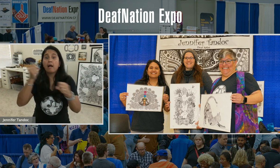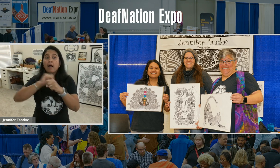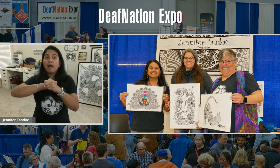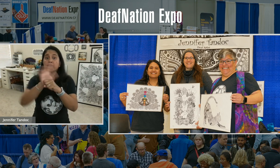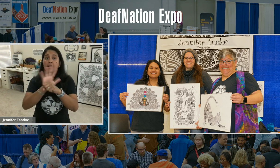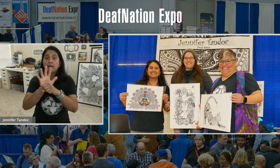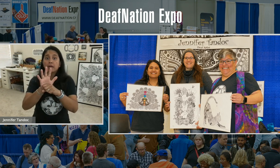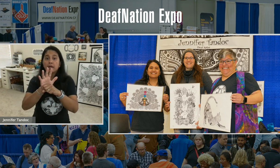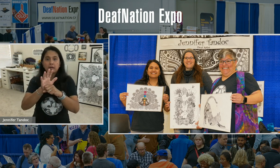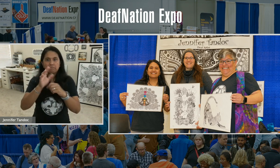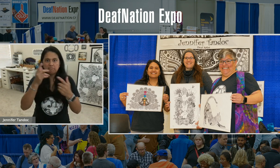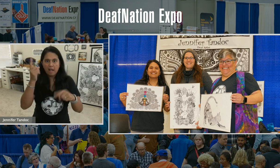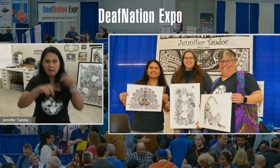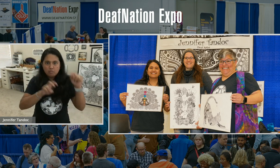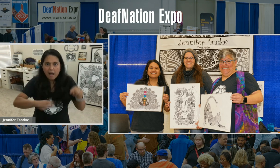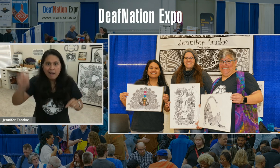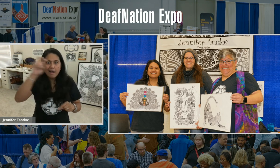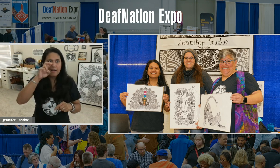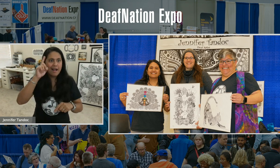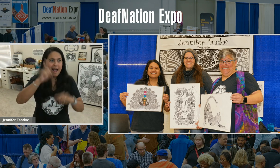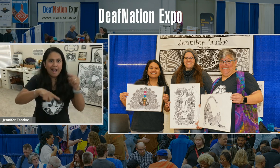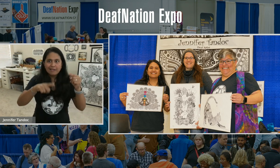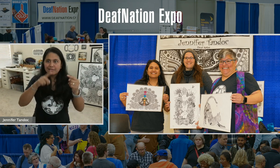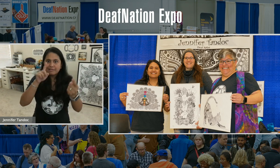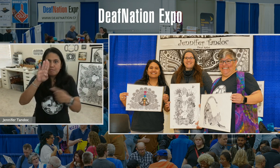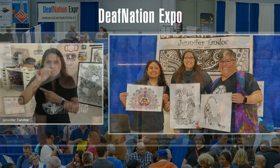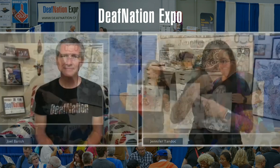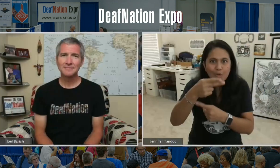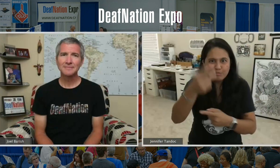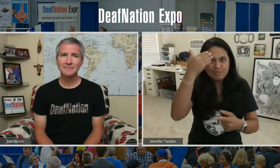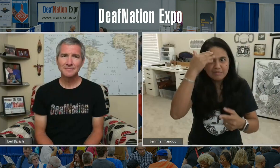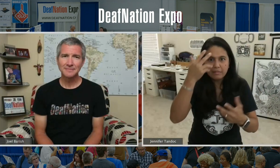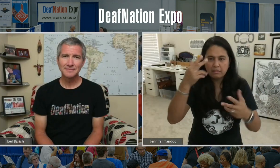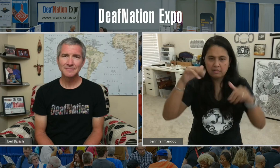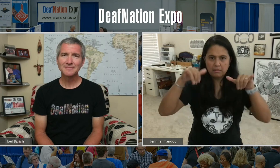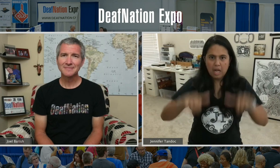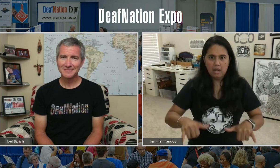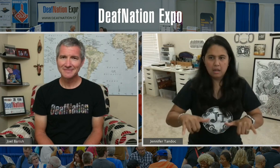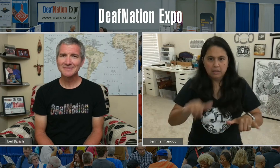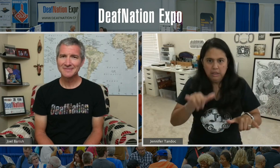When COVID happened, I couldn’t travel or do other things